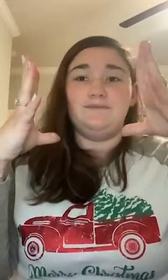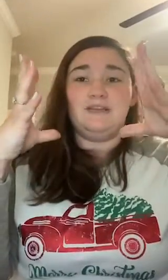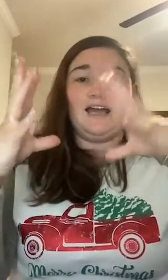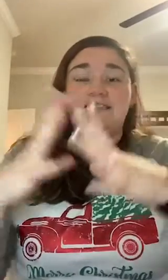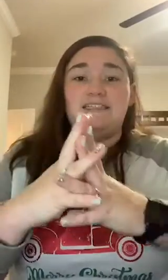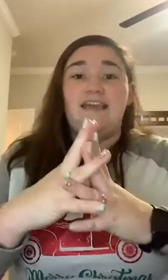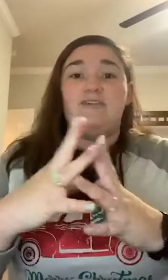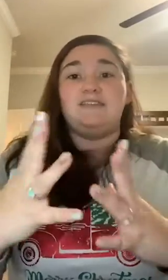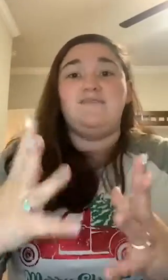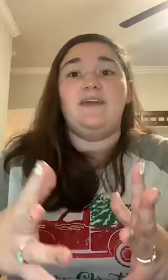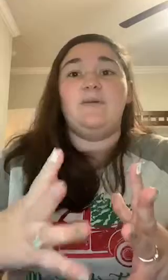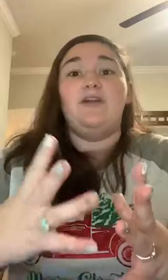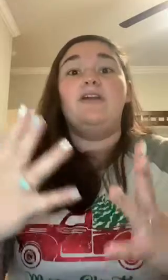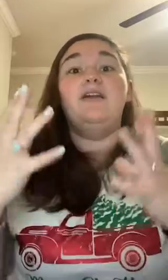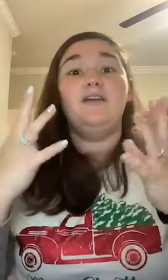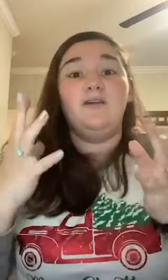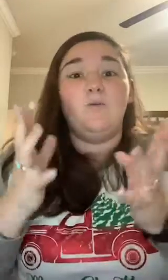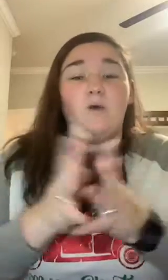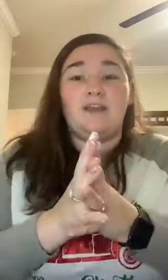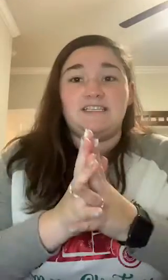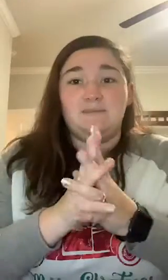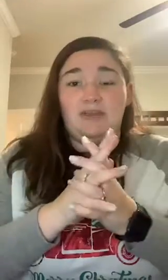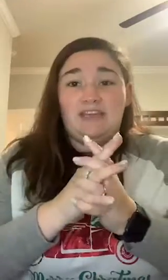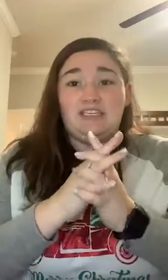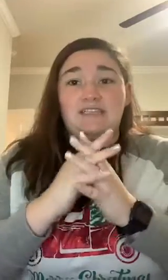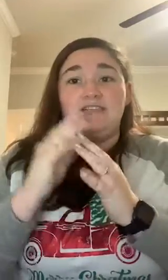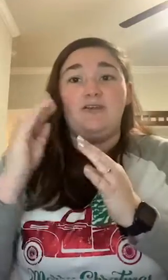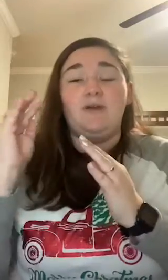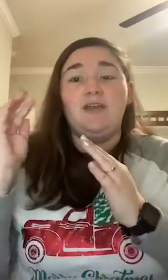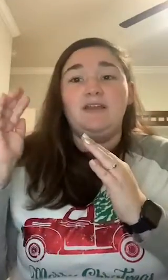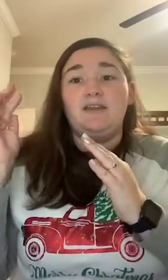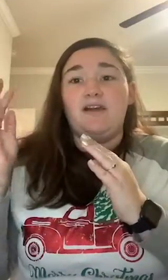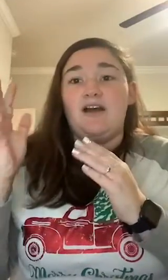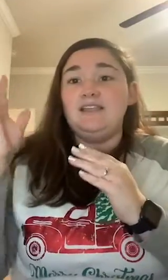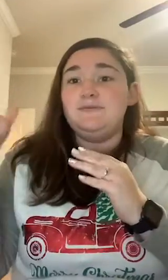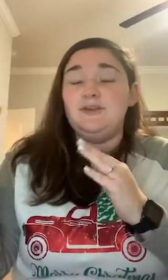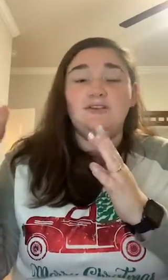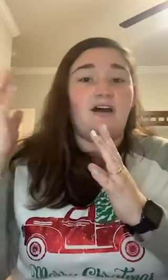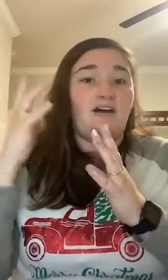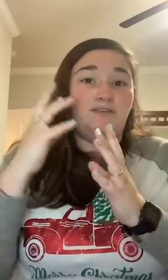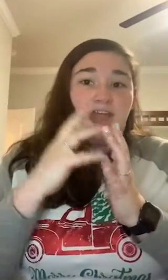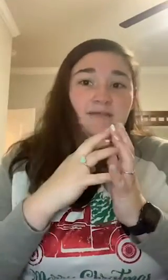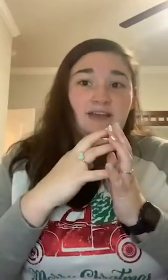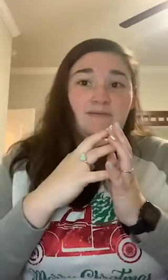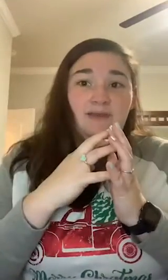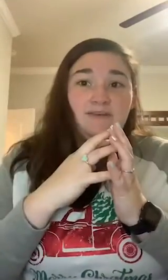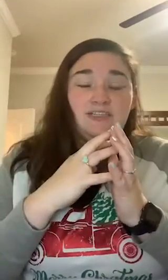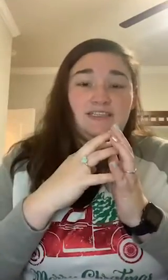lines together as if they were one explanation. so God's pure love came down on baby Jesus